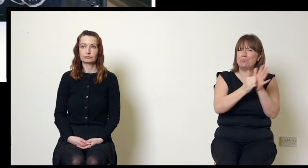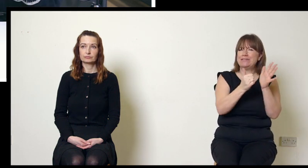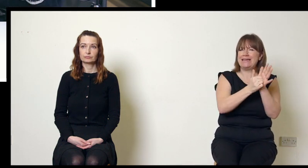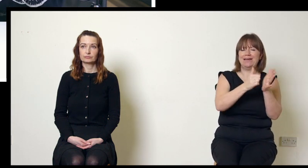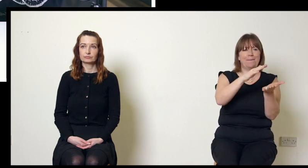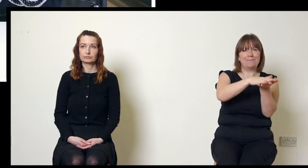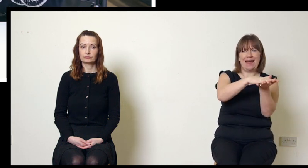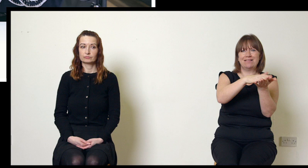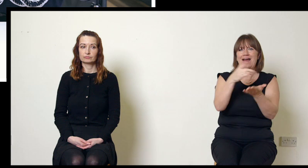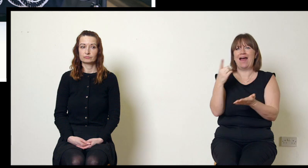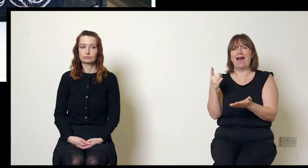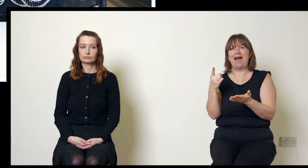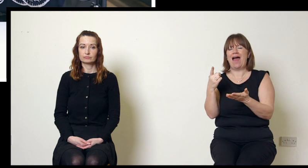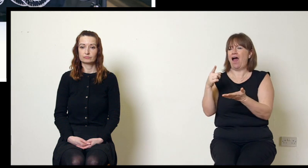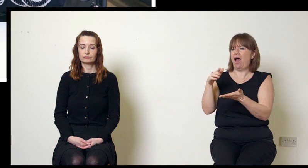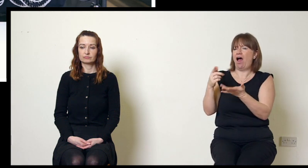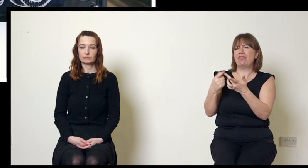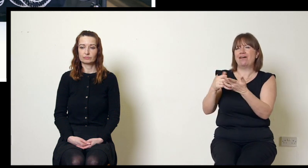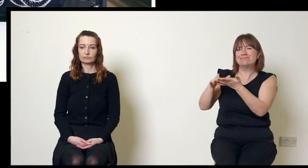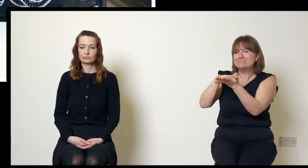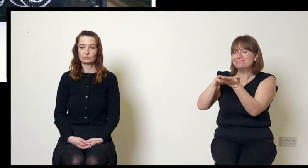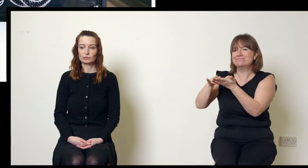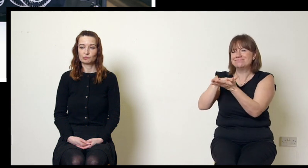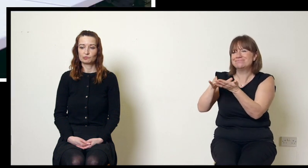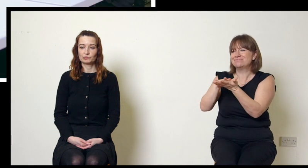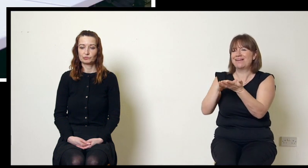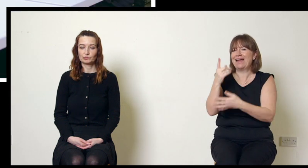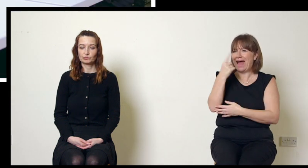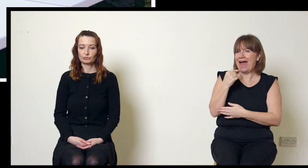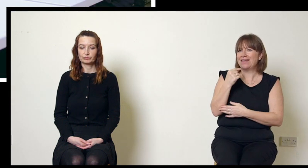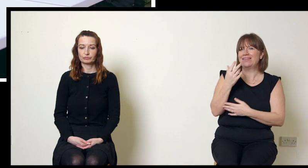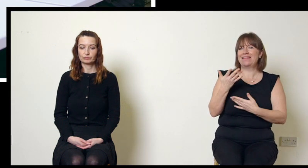so that it had that tactile element. Then… we started with the printmaking